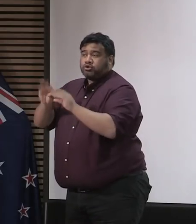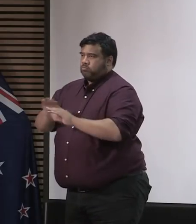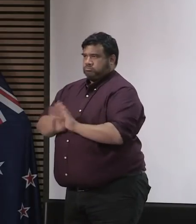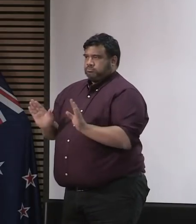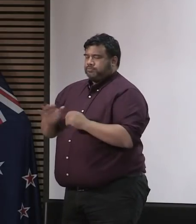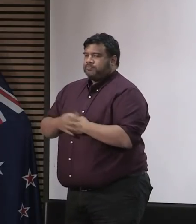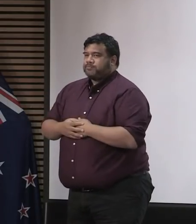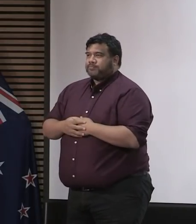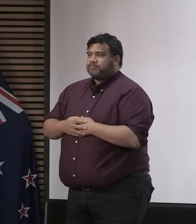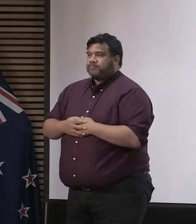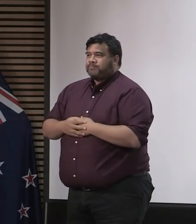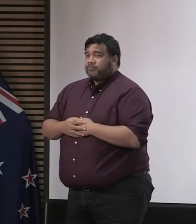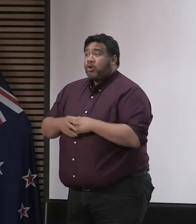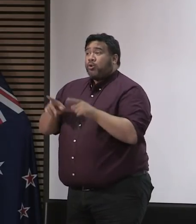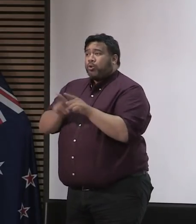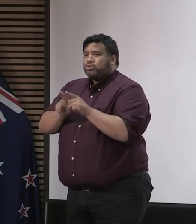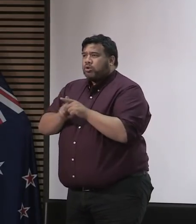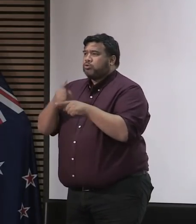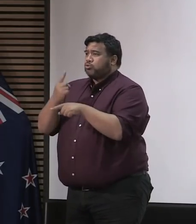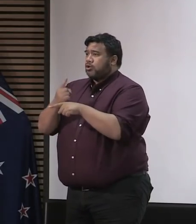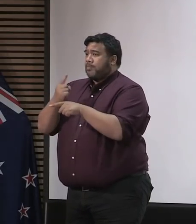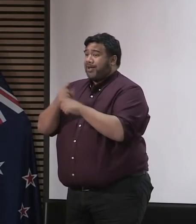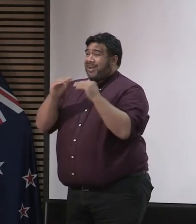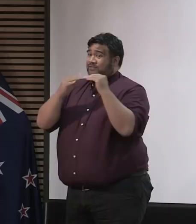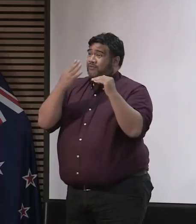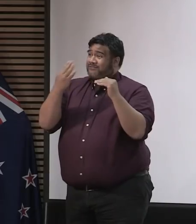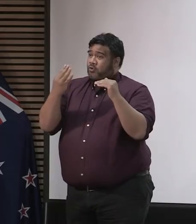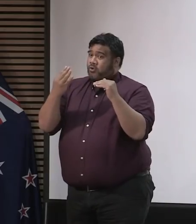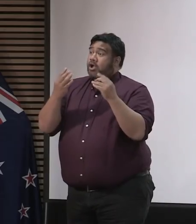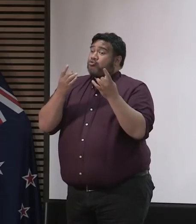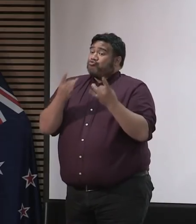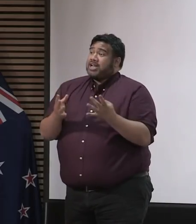as Dr Bloomfield pointed out, to transition New Zealand to alert level 3 next week.